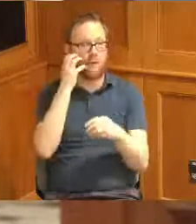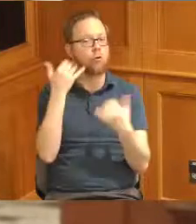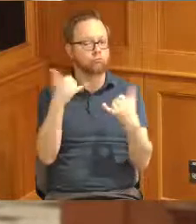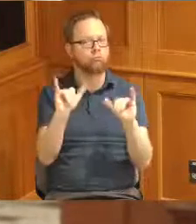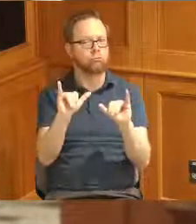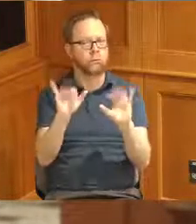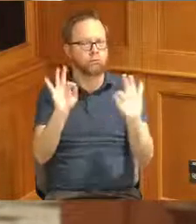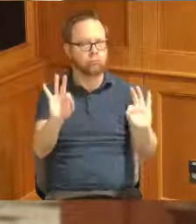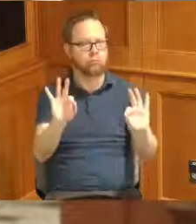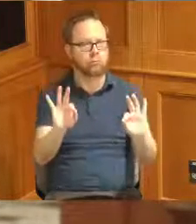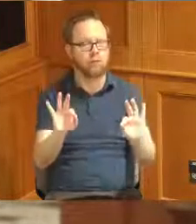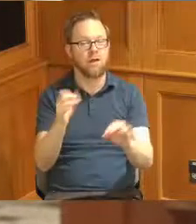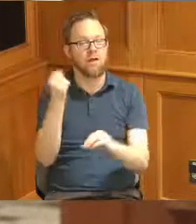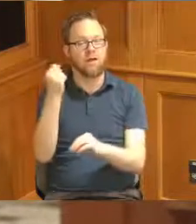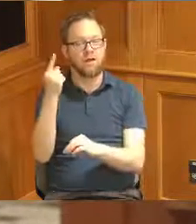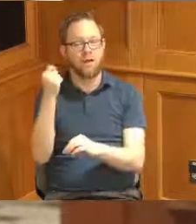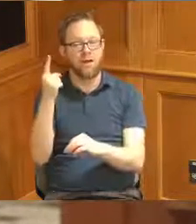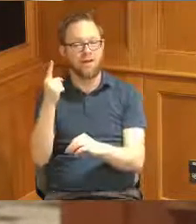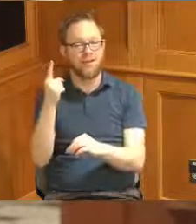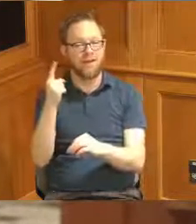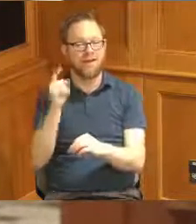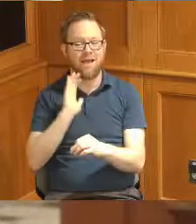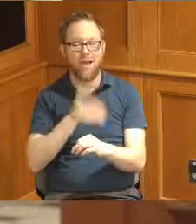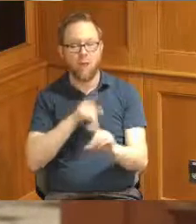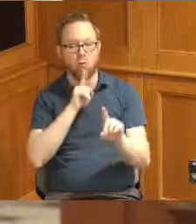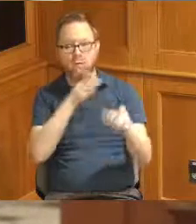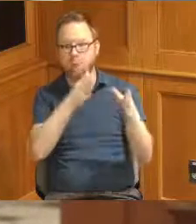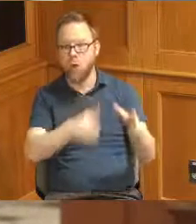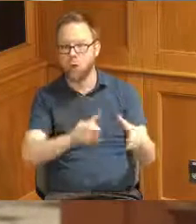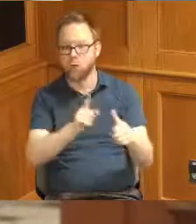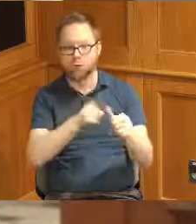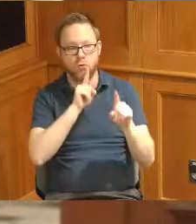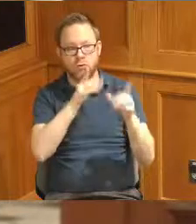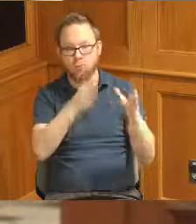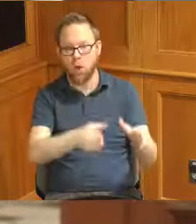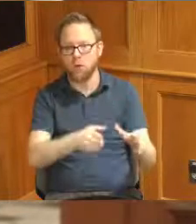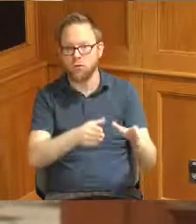is we never lost contact with our responders in the field we had constant communication with our